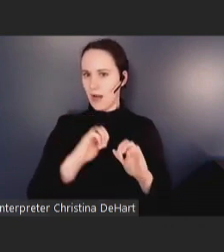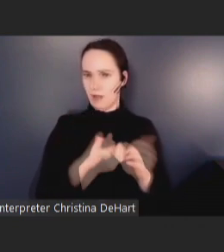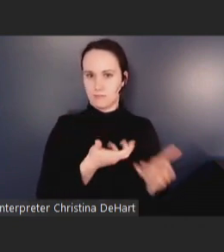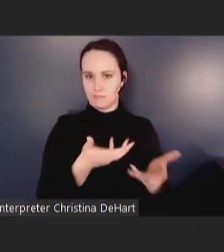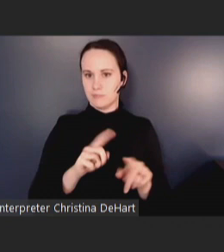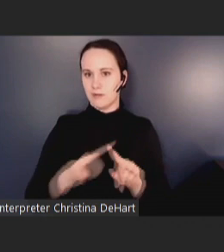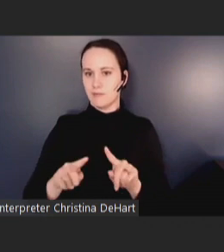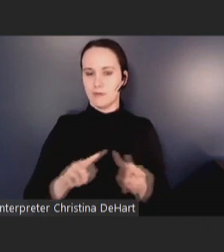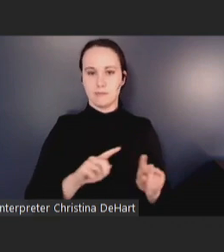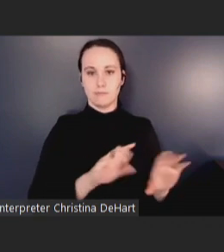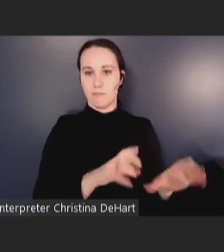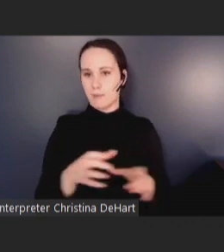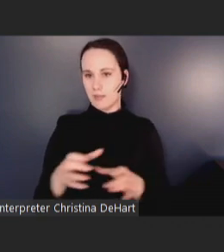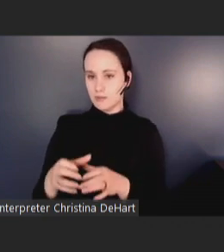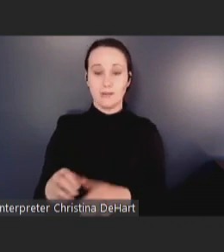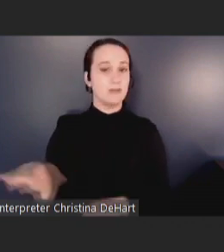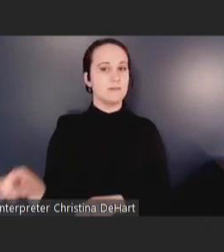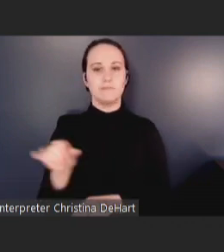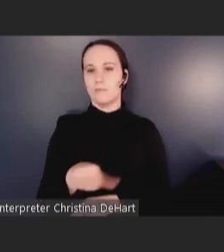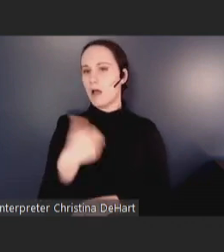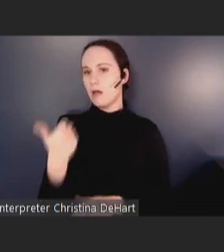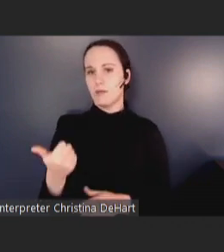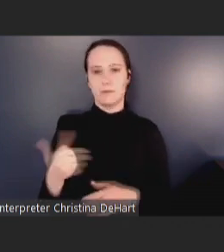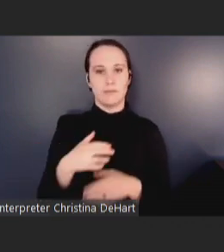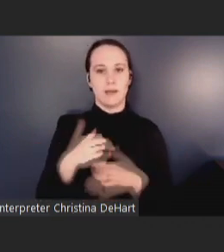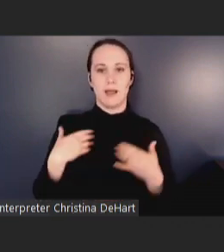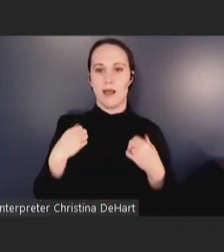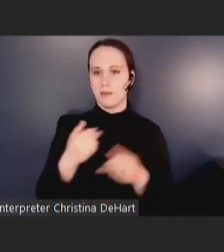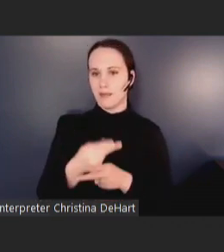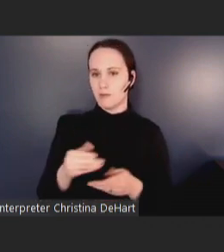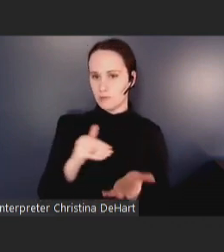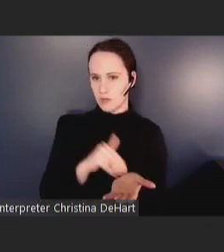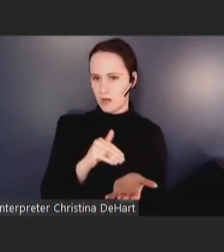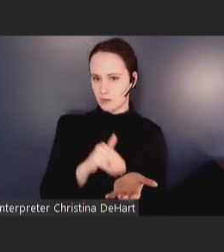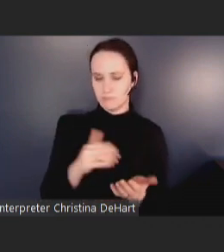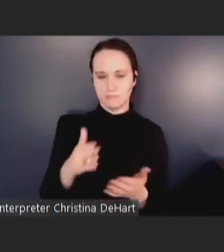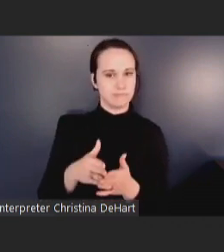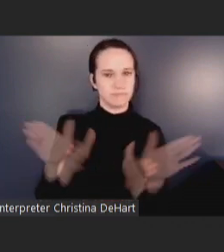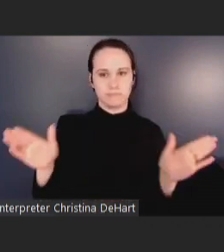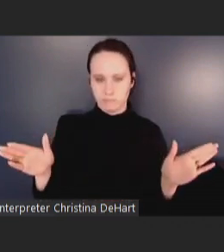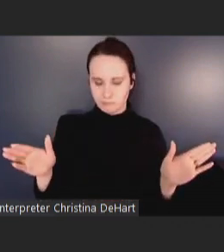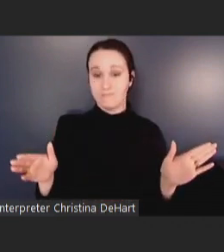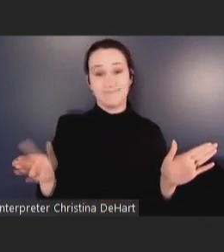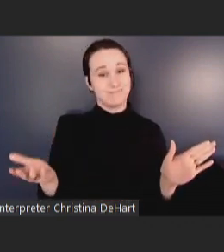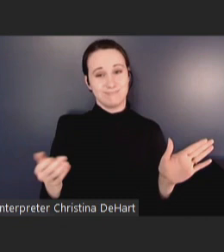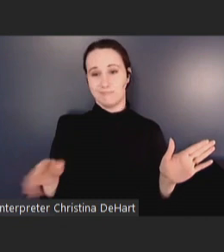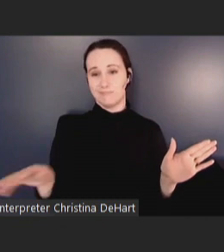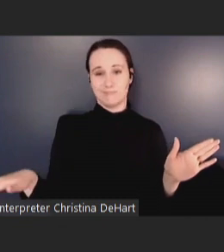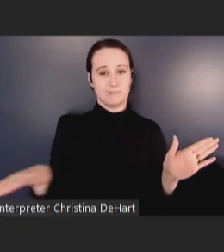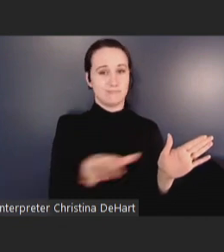Just like any healthcare providers, it would, there's needs across the whole healthcare system